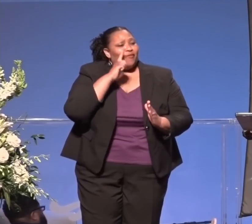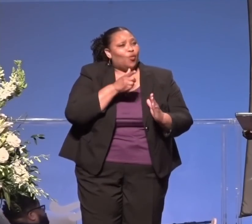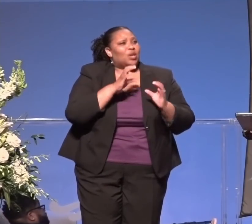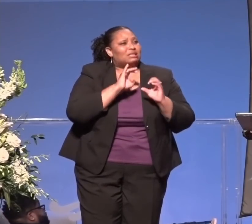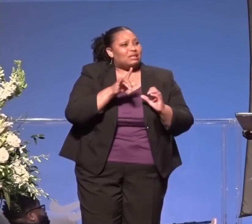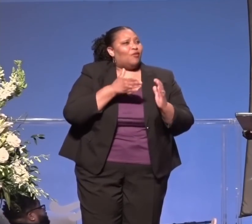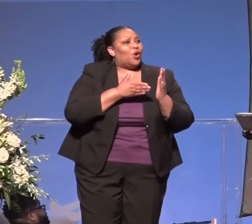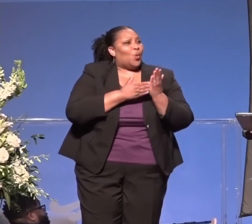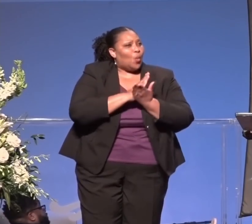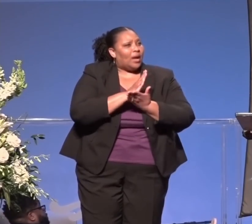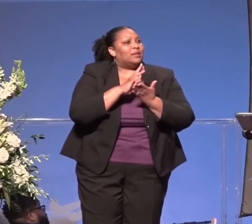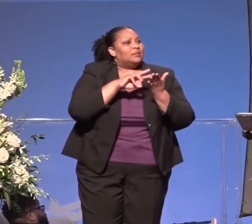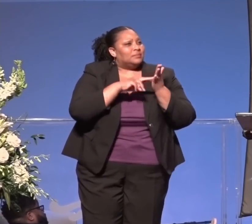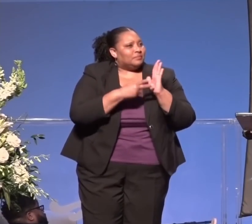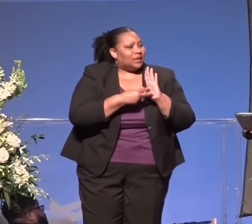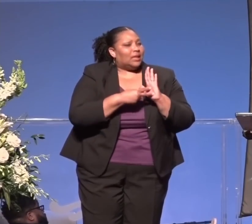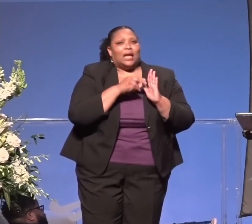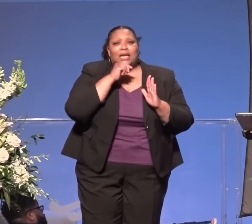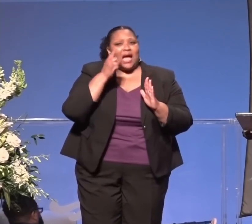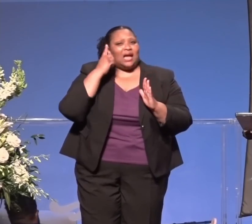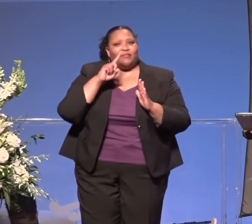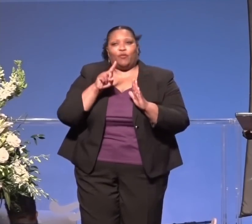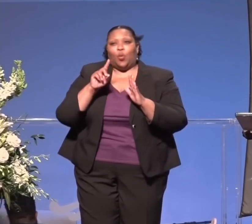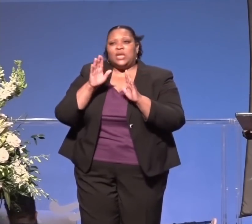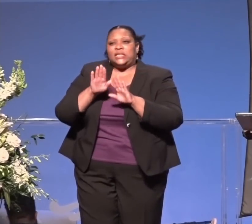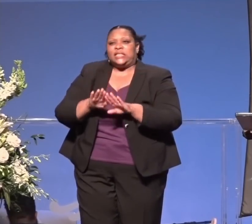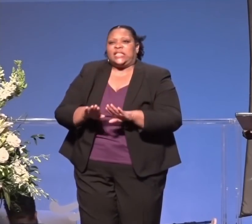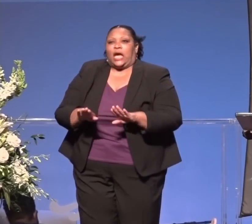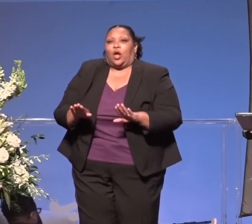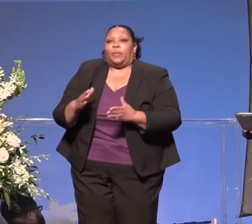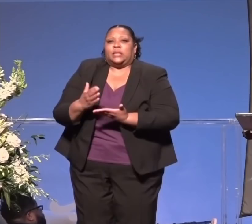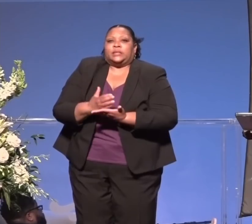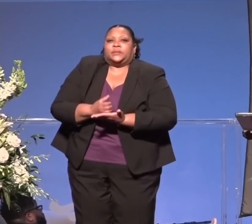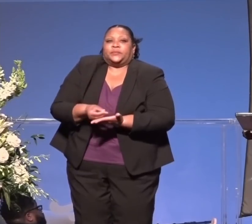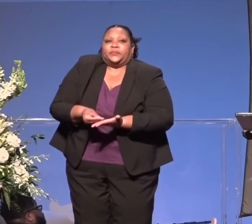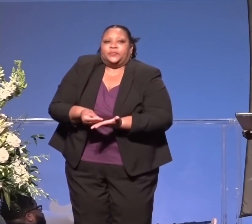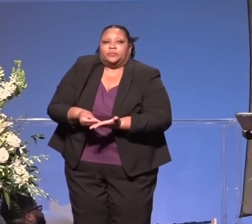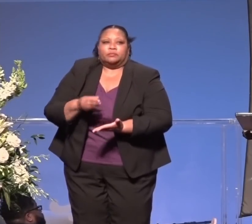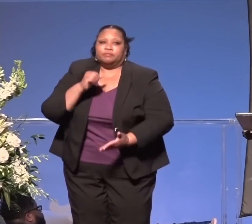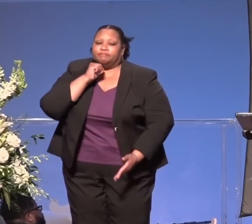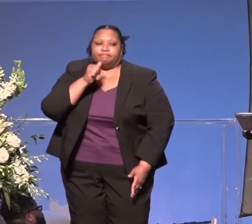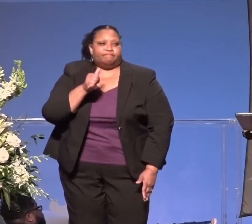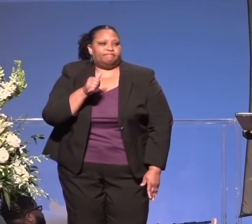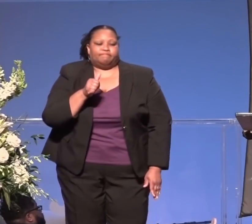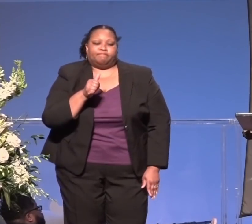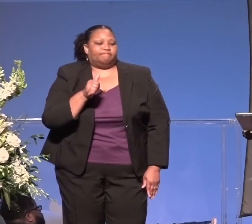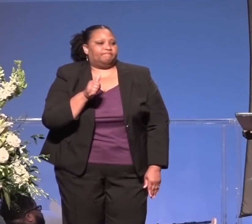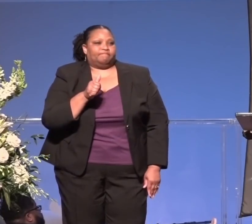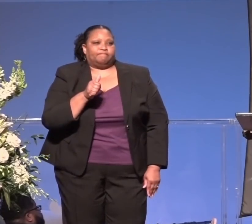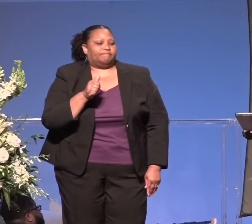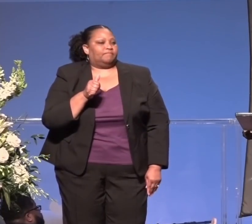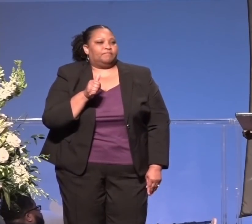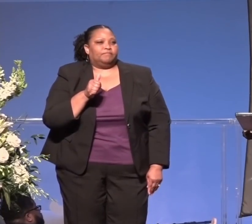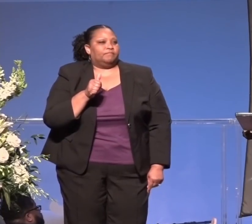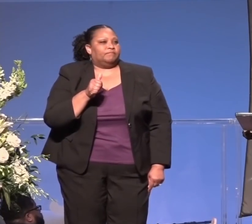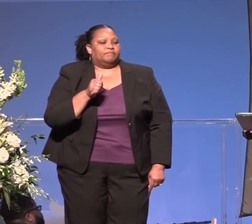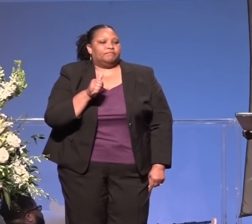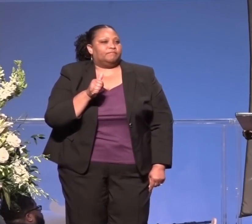ARE ENVIOUS AND JEALOUS. WE NEED CIVIL RIGHTS LAWYERS THAT ARE THERE FOR CIVIL RIGHTS, NOT FOR CIVIL SETTLEMENTS.